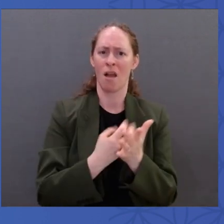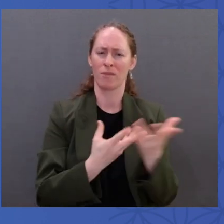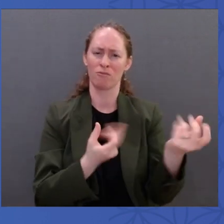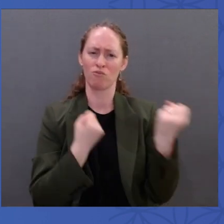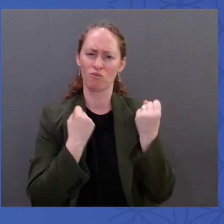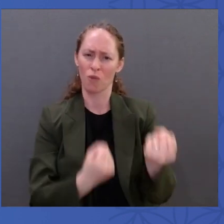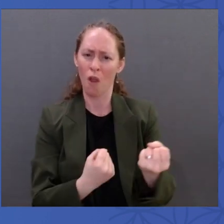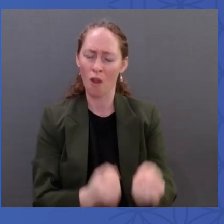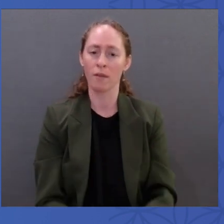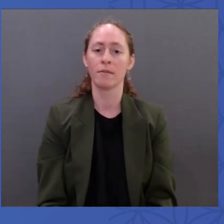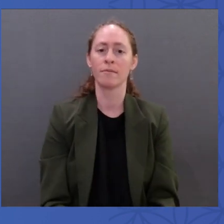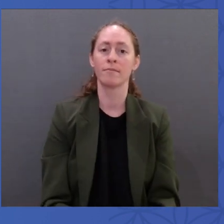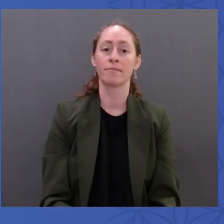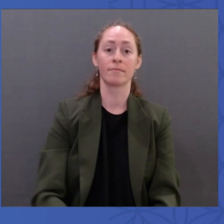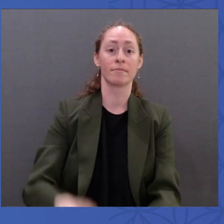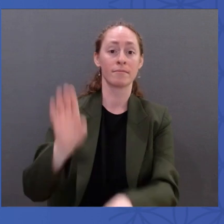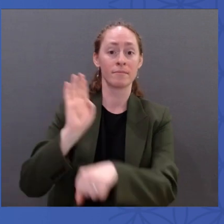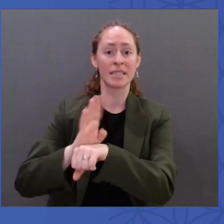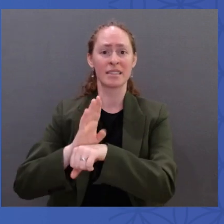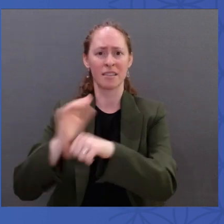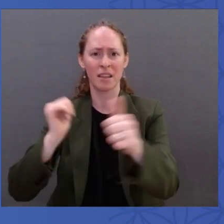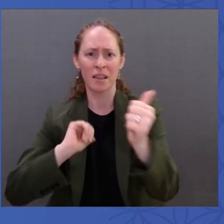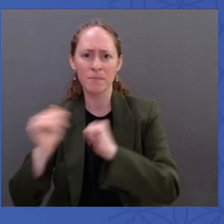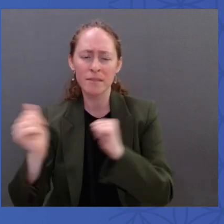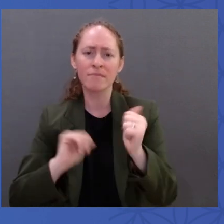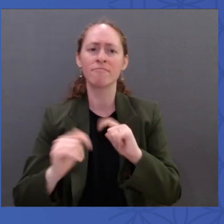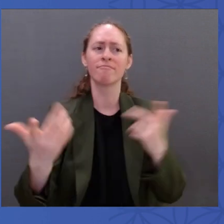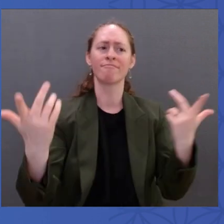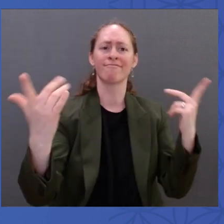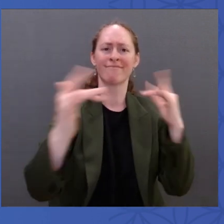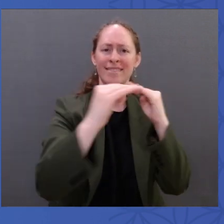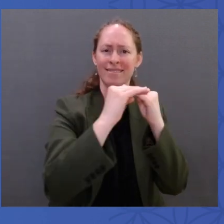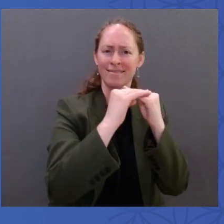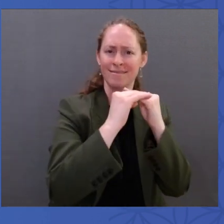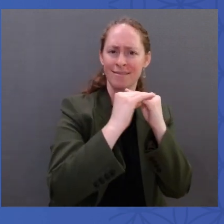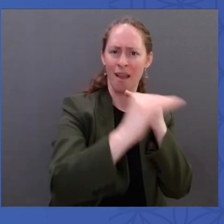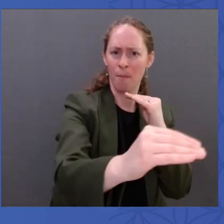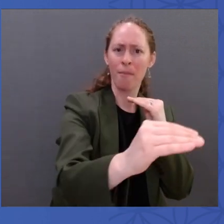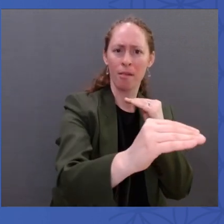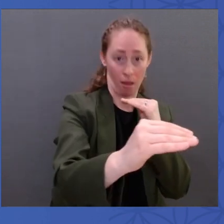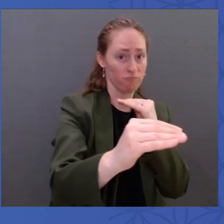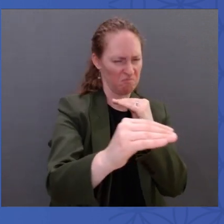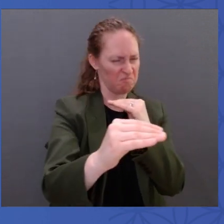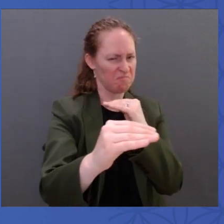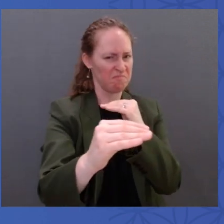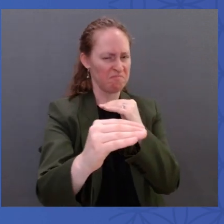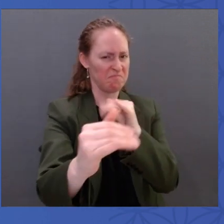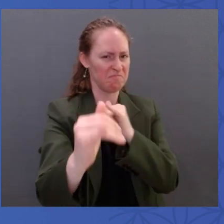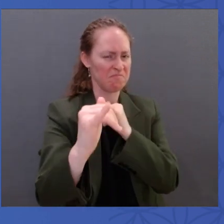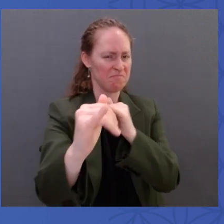with the Philippines interest and development objectives. We affirm the importance of promoting emerging areas